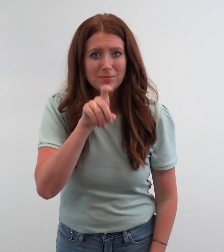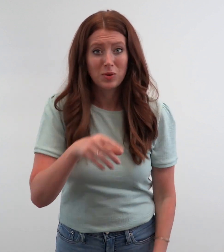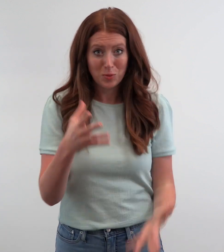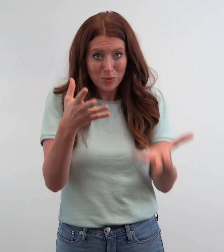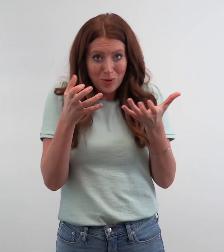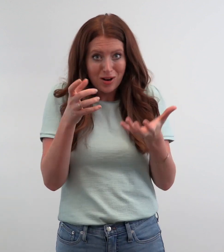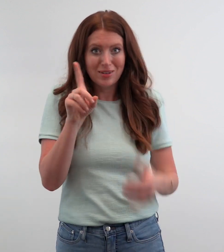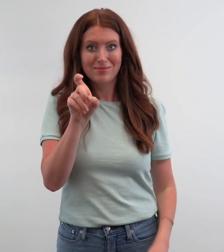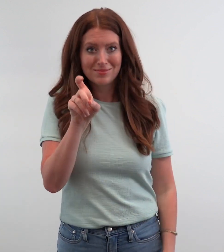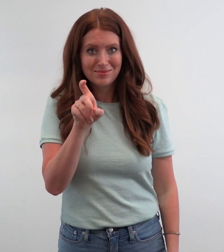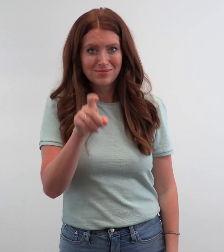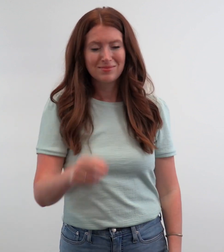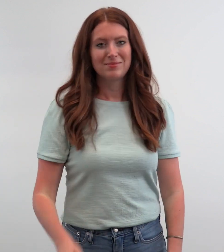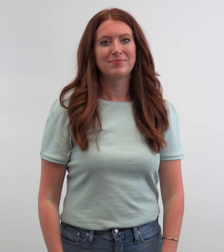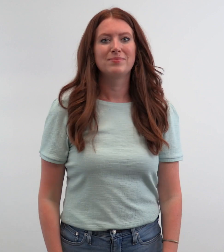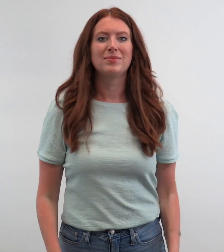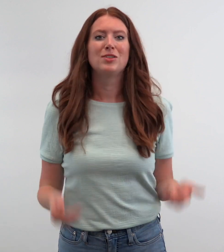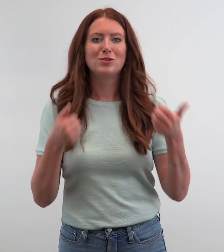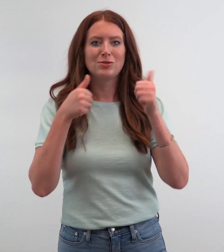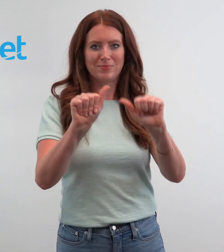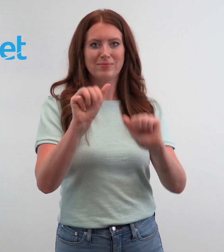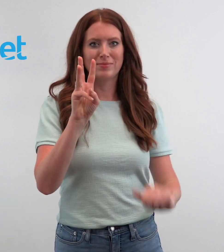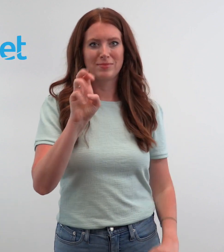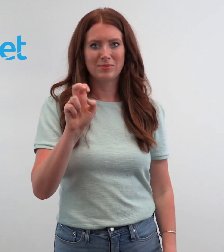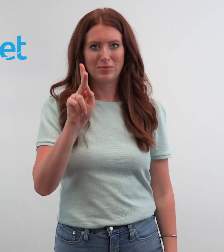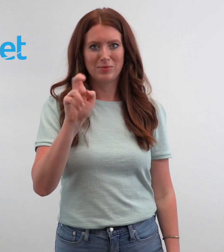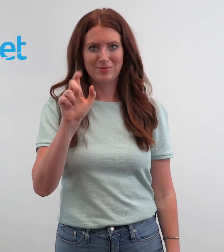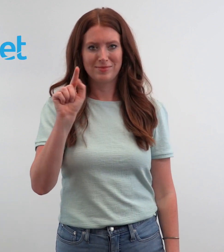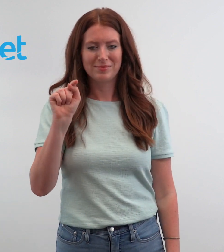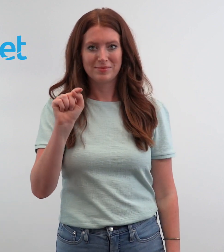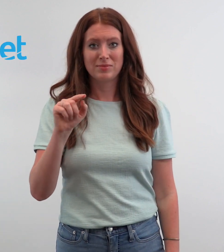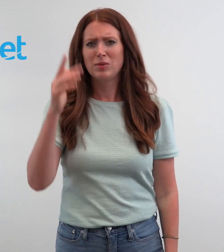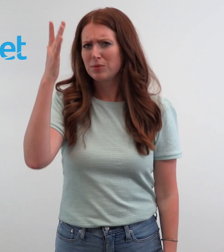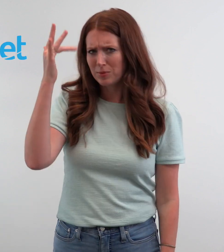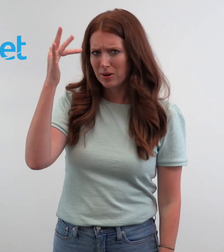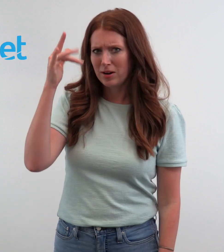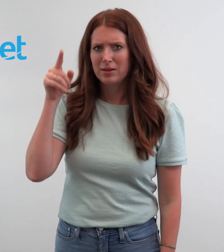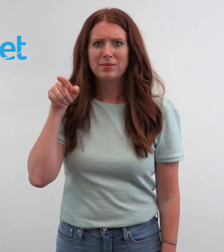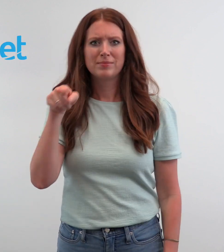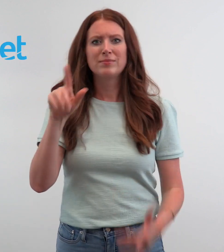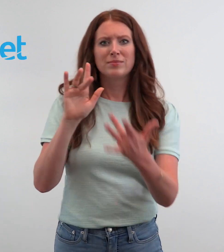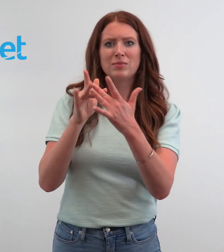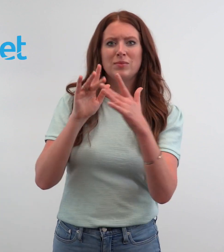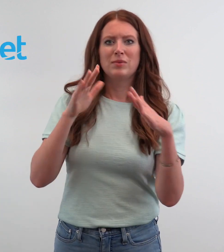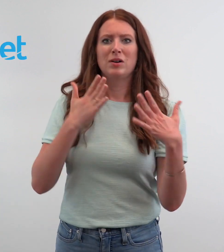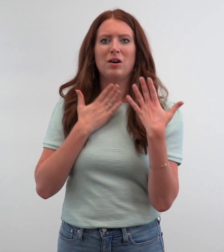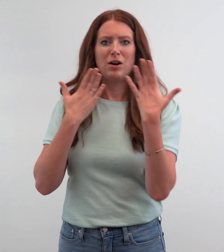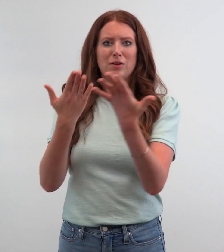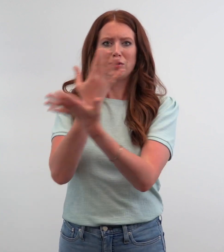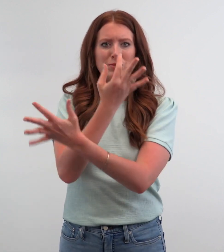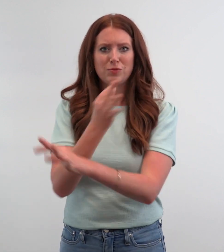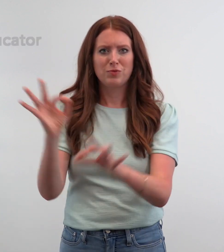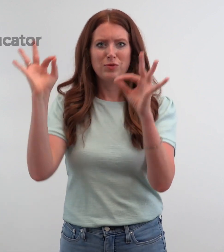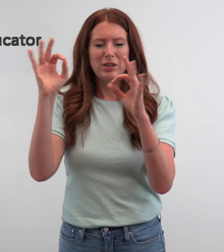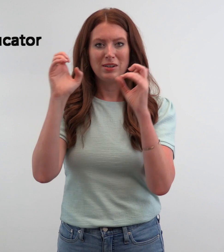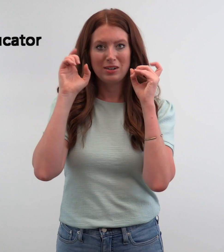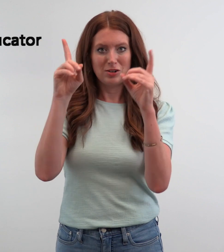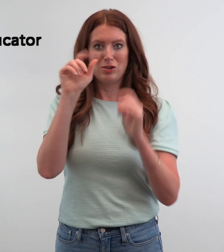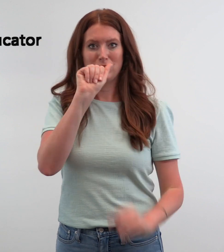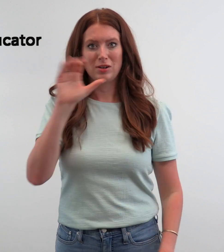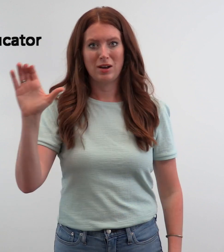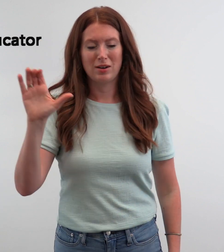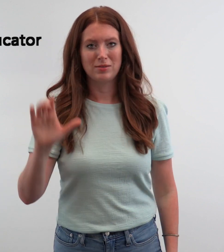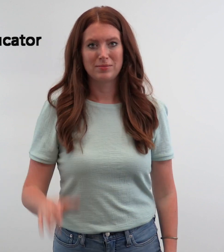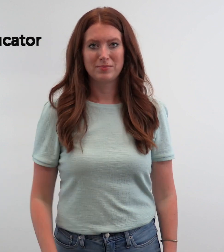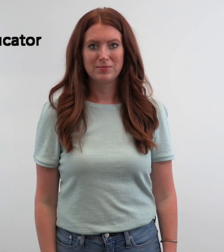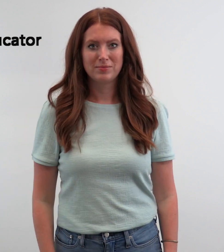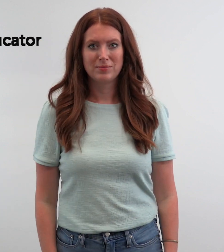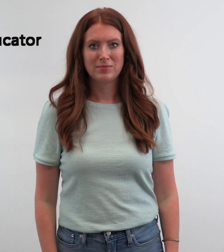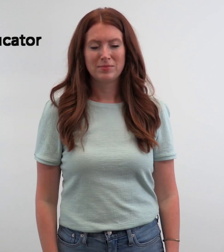resources? you need a try Wakelet because it's offered online free for